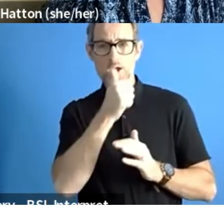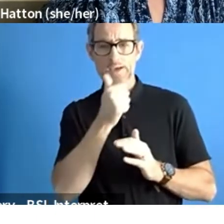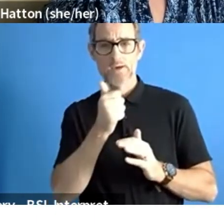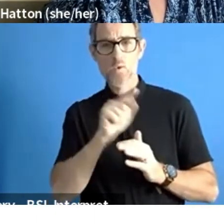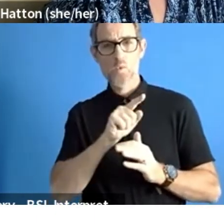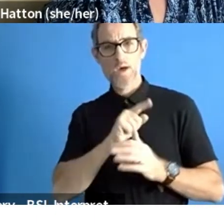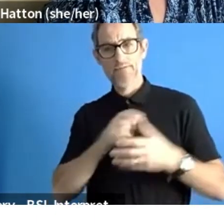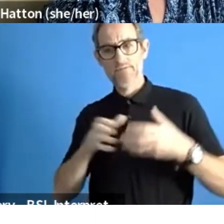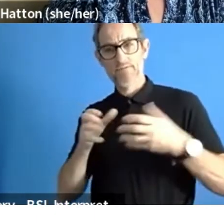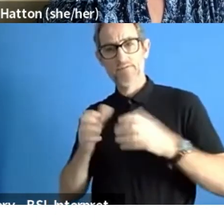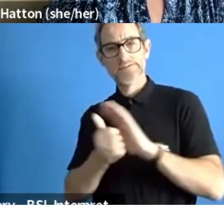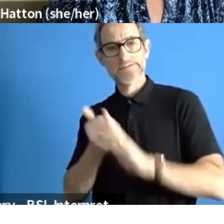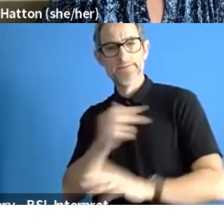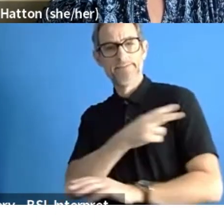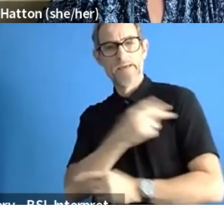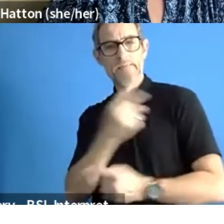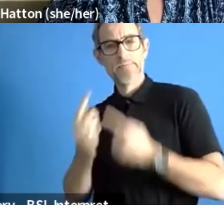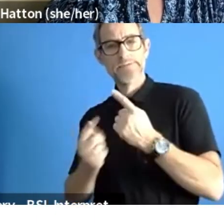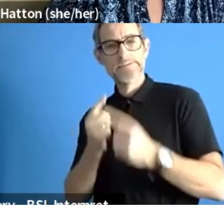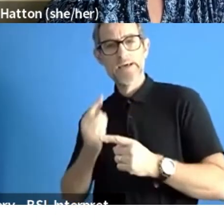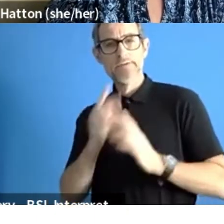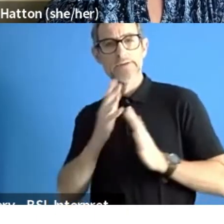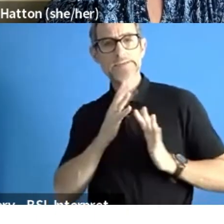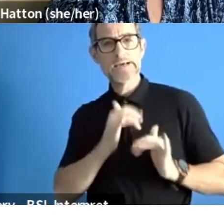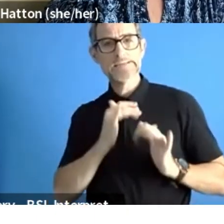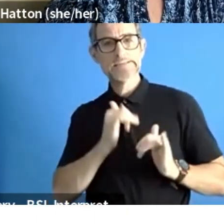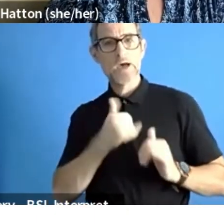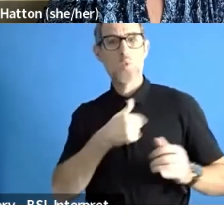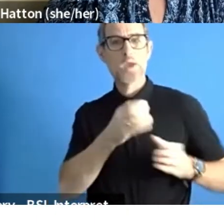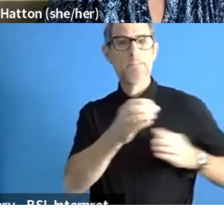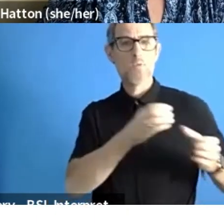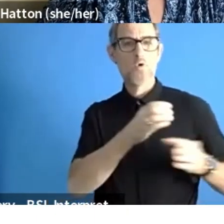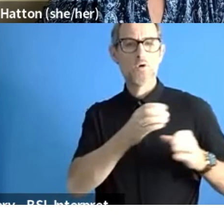because we only employ disabled people, what we can do is say take a look at